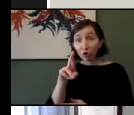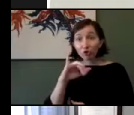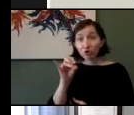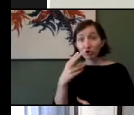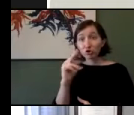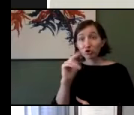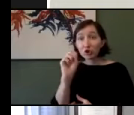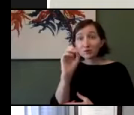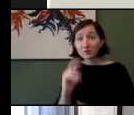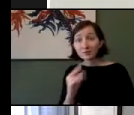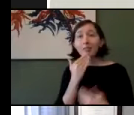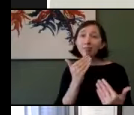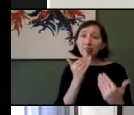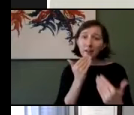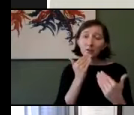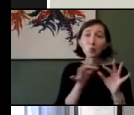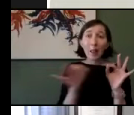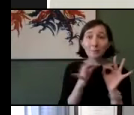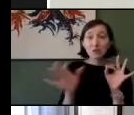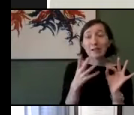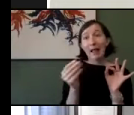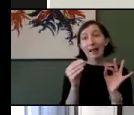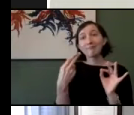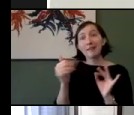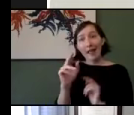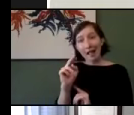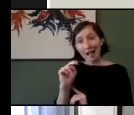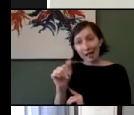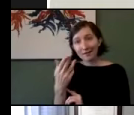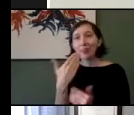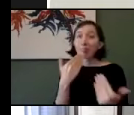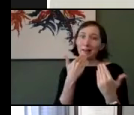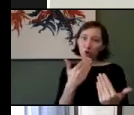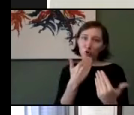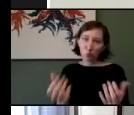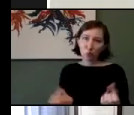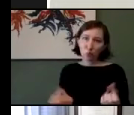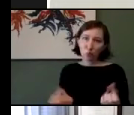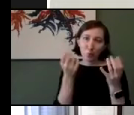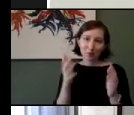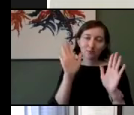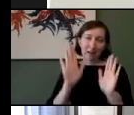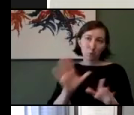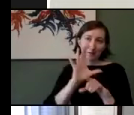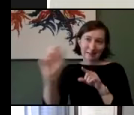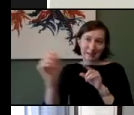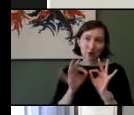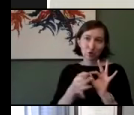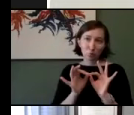captioning and, Hannah Bull, thank you, thank you, thank you. Outstanding job.